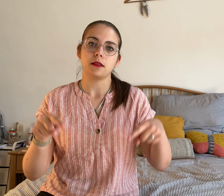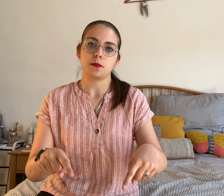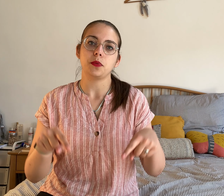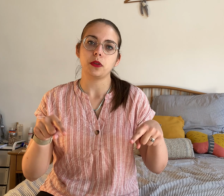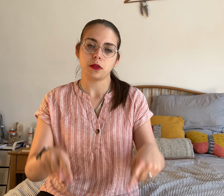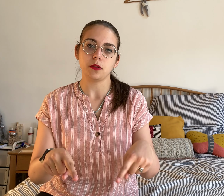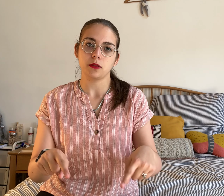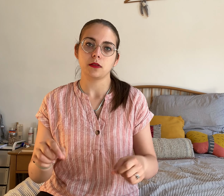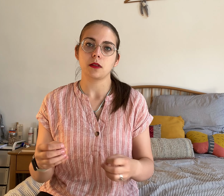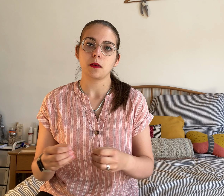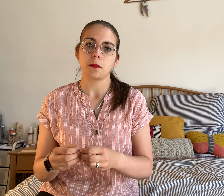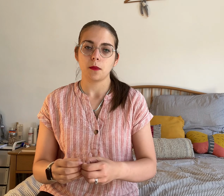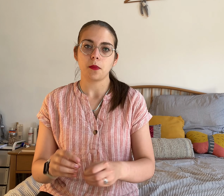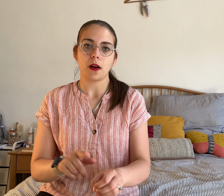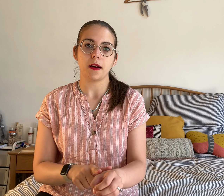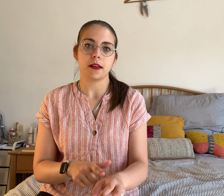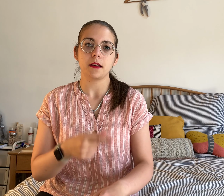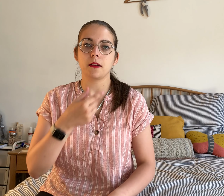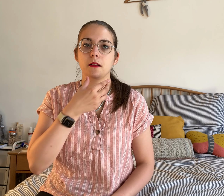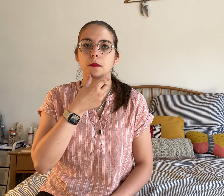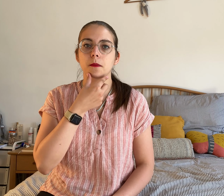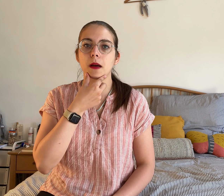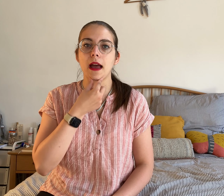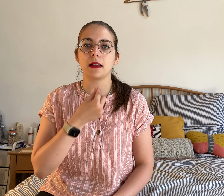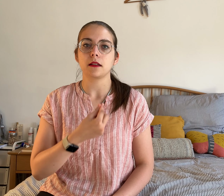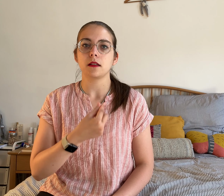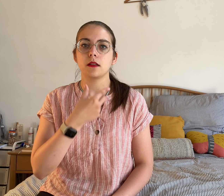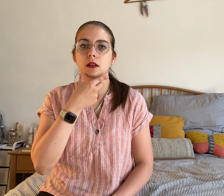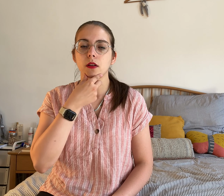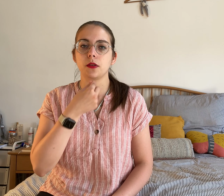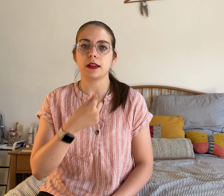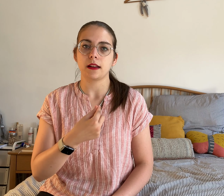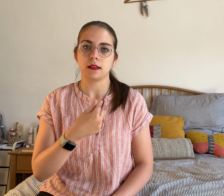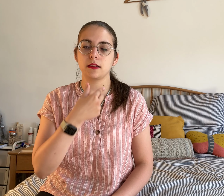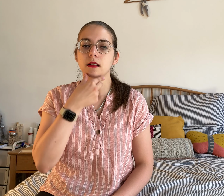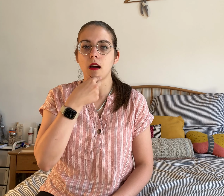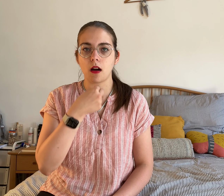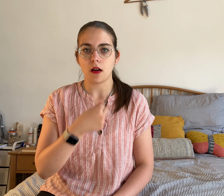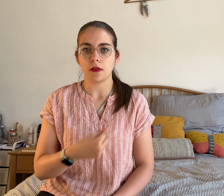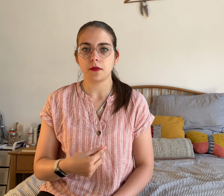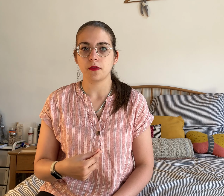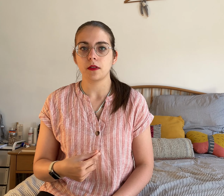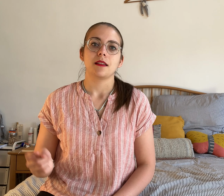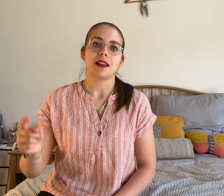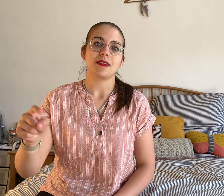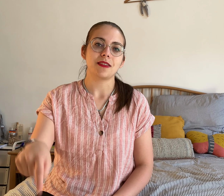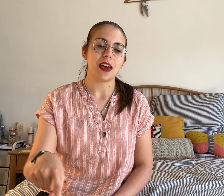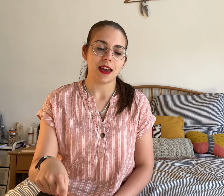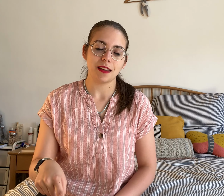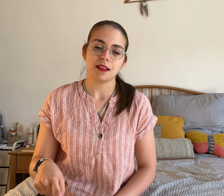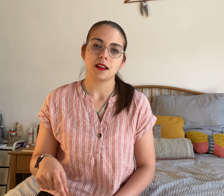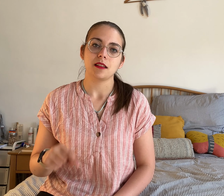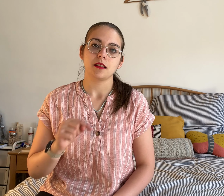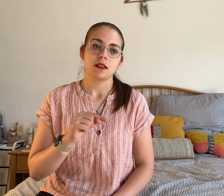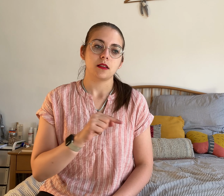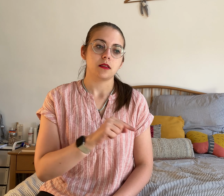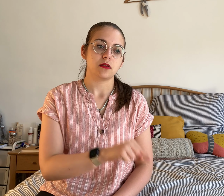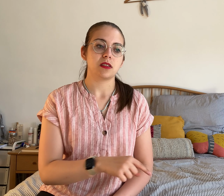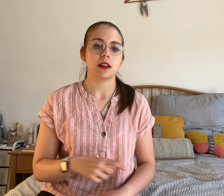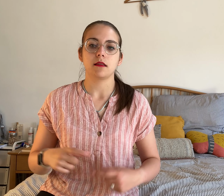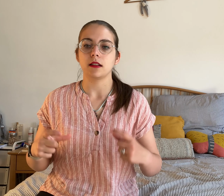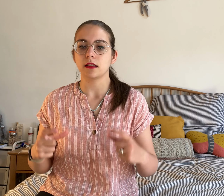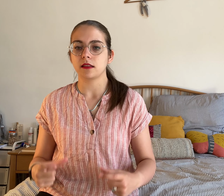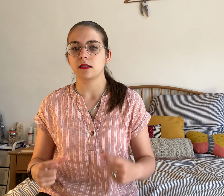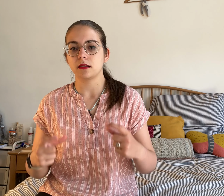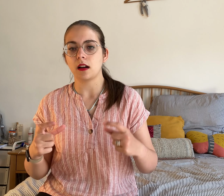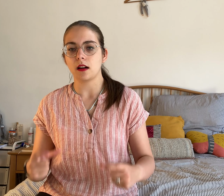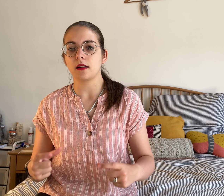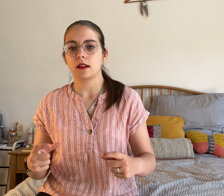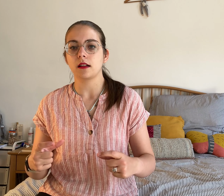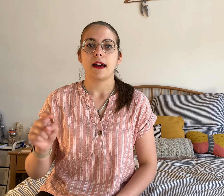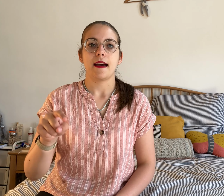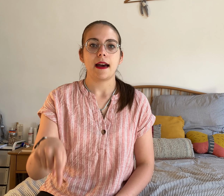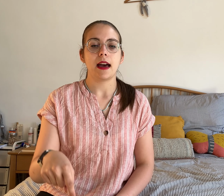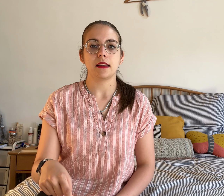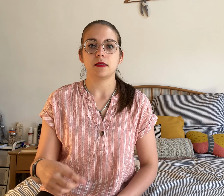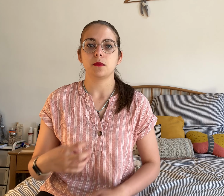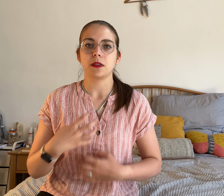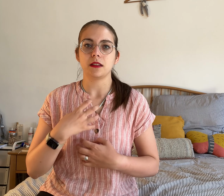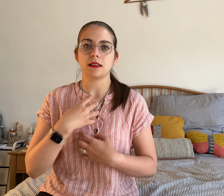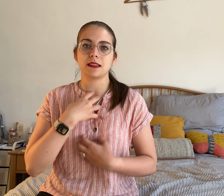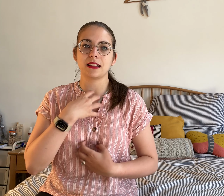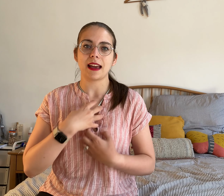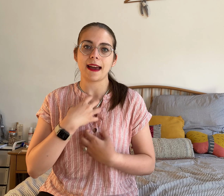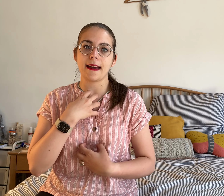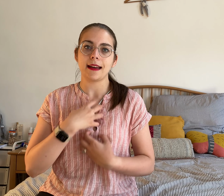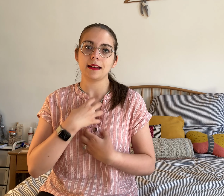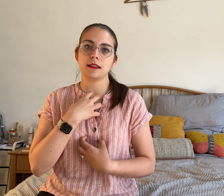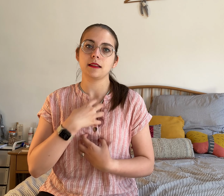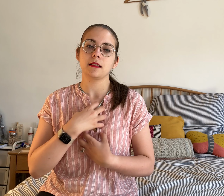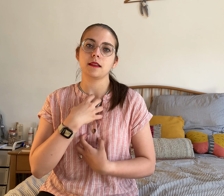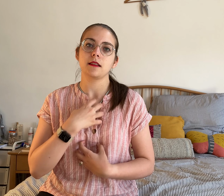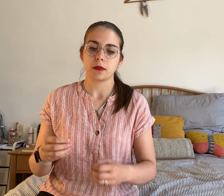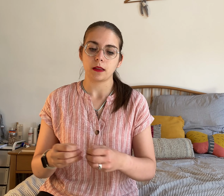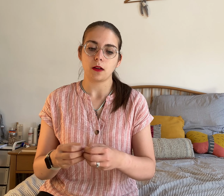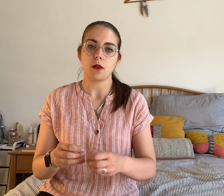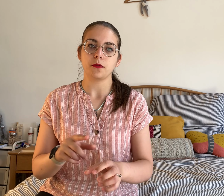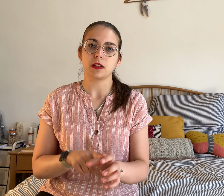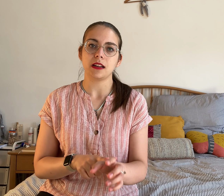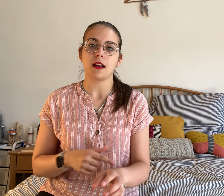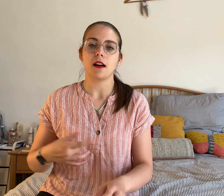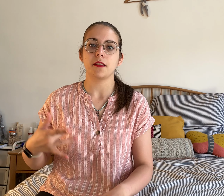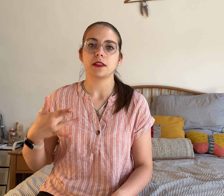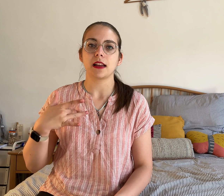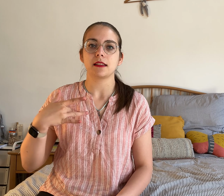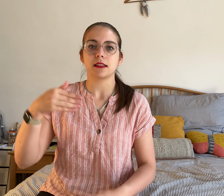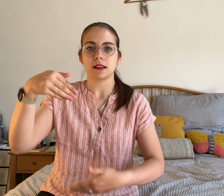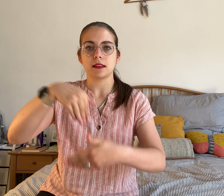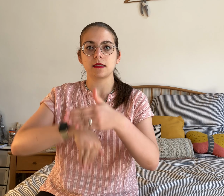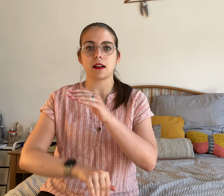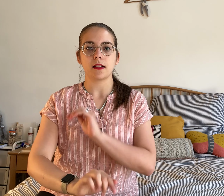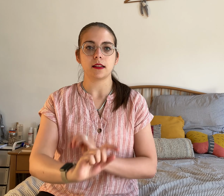abused by a man who can't love - and then she'll get stuck and be scared by the life that's inside